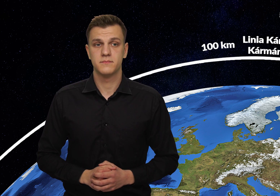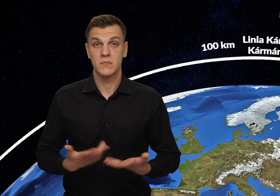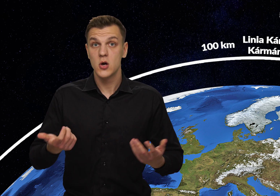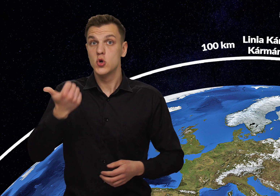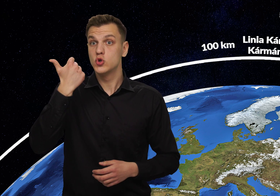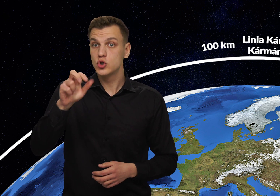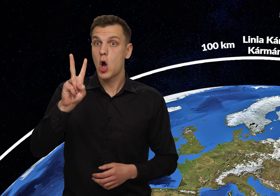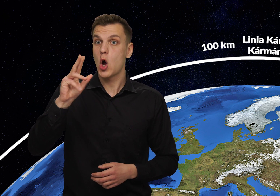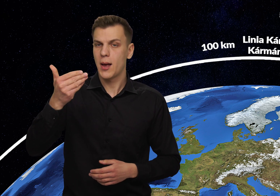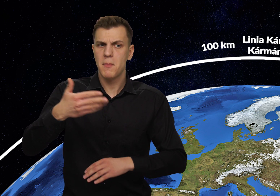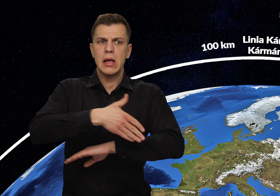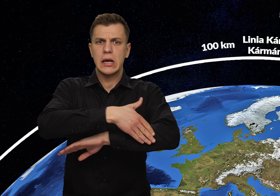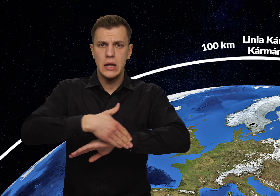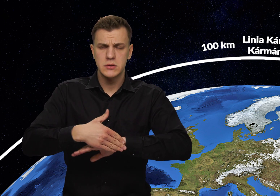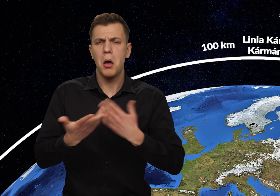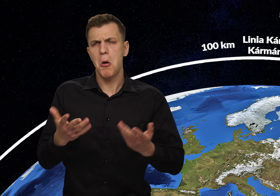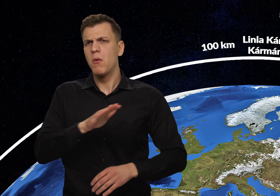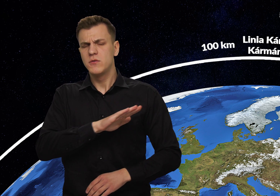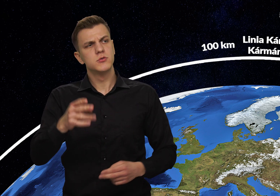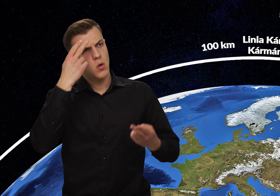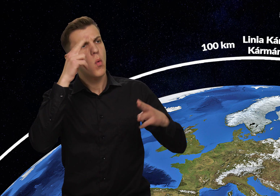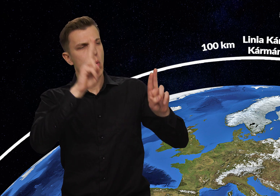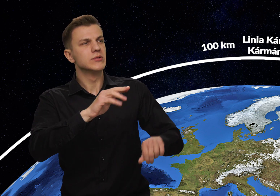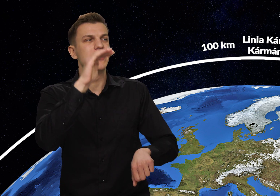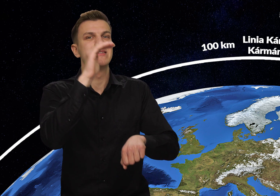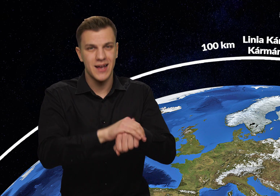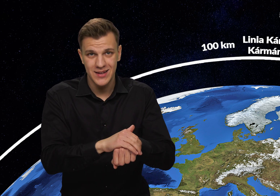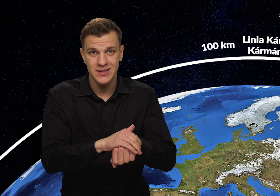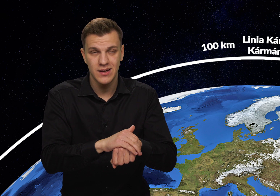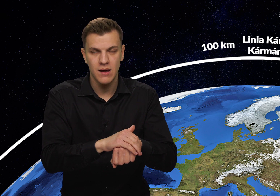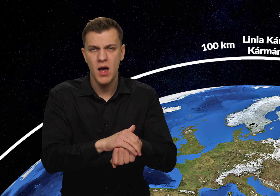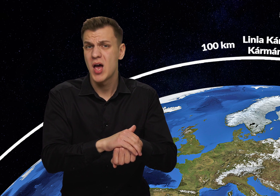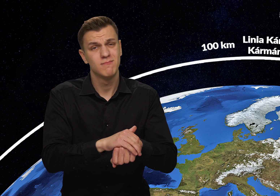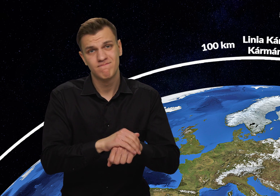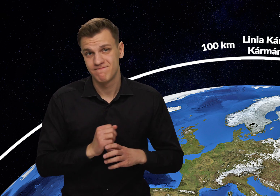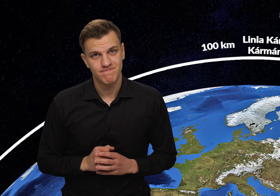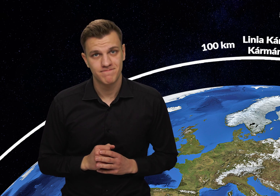But not everyone recognizes it.